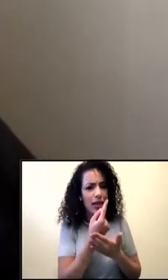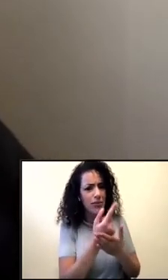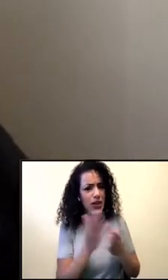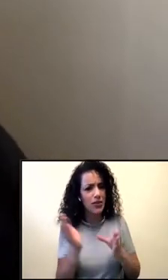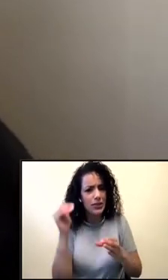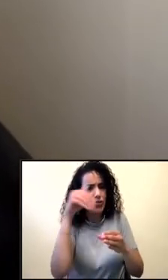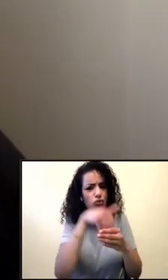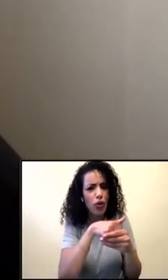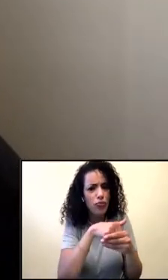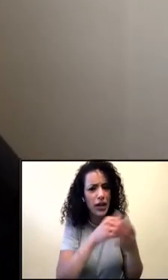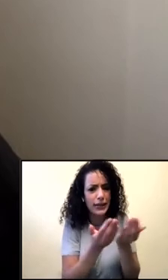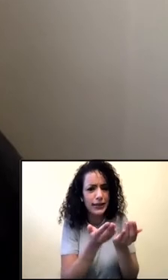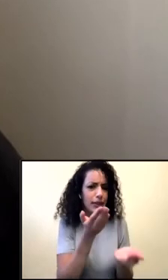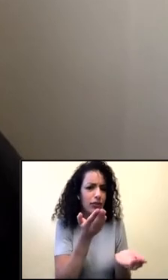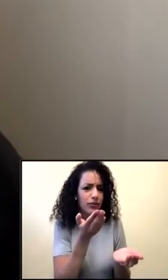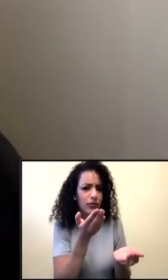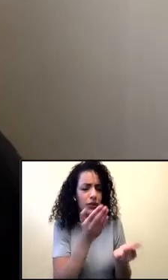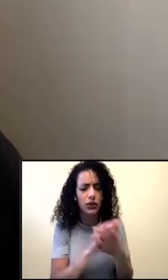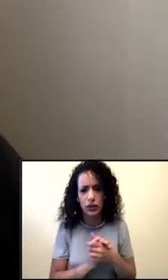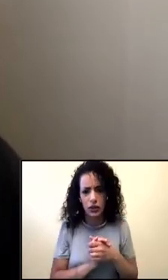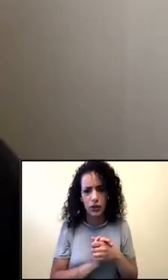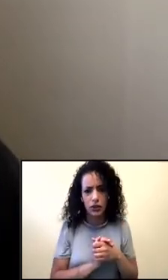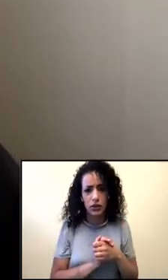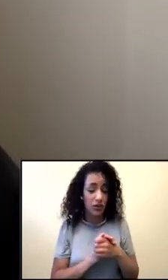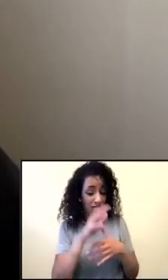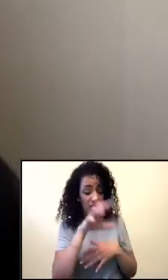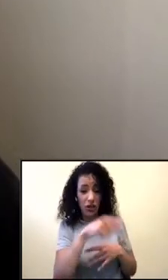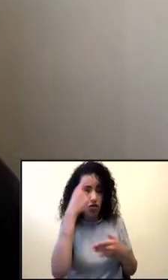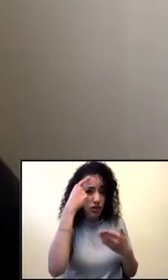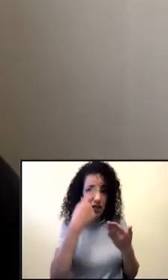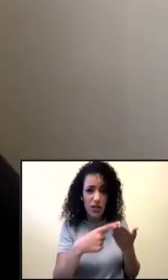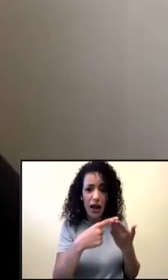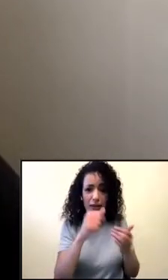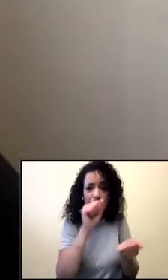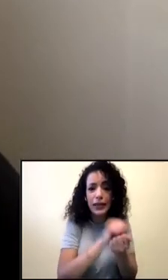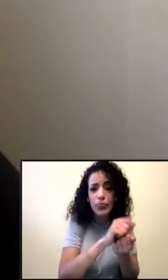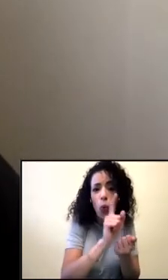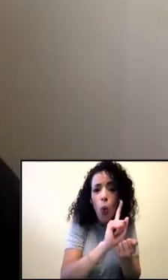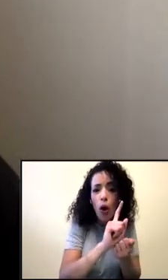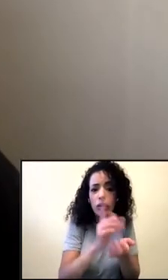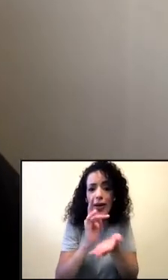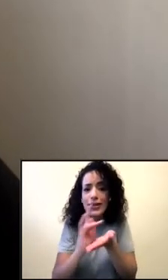that's choosing what's kept in, what's left out, what's been written down. So yeah, I don't know,